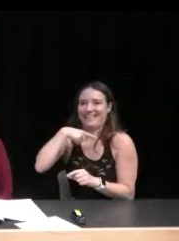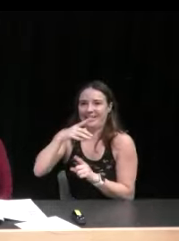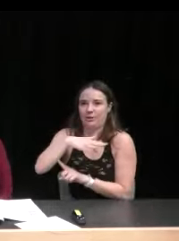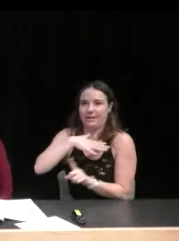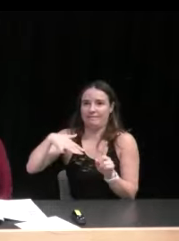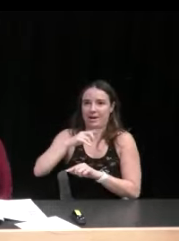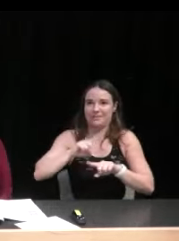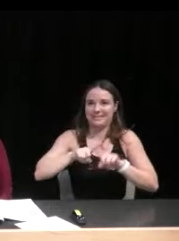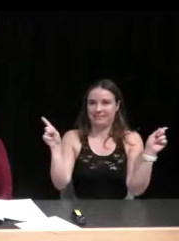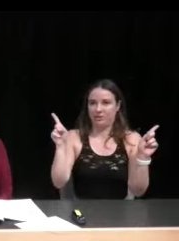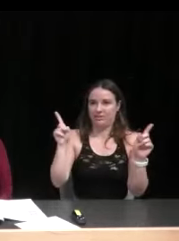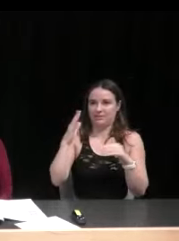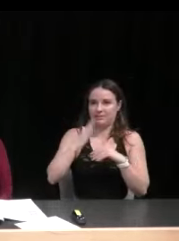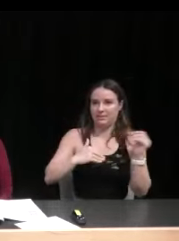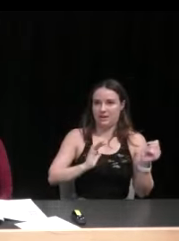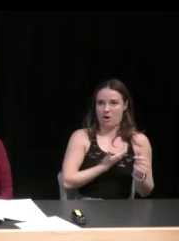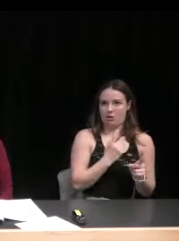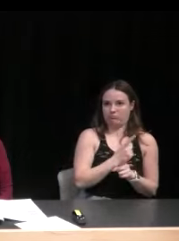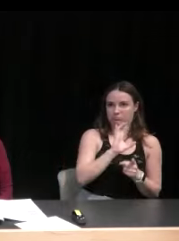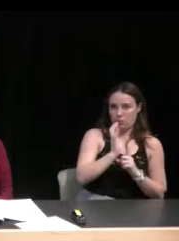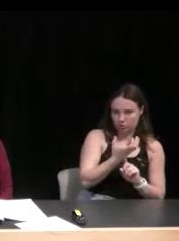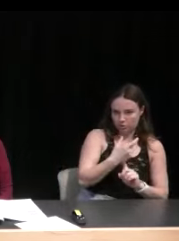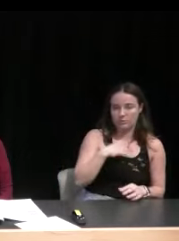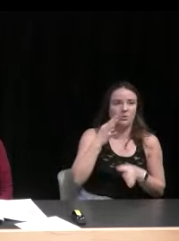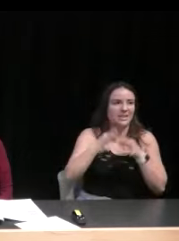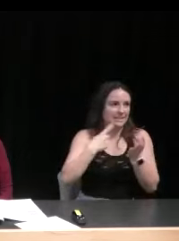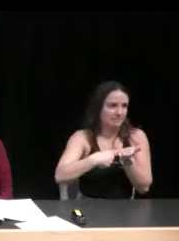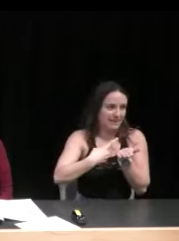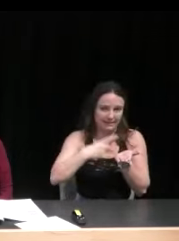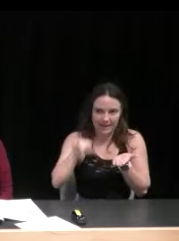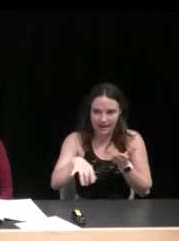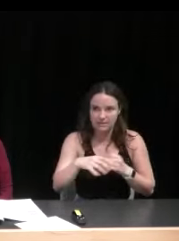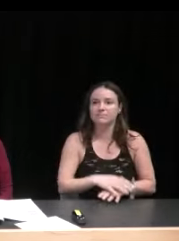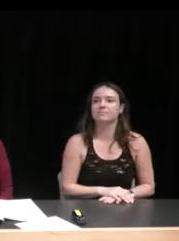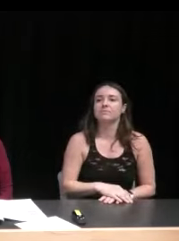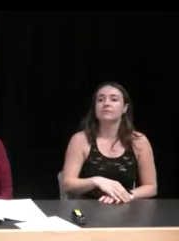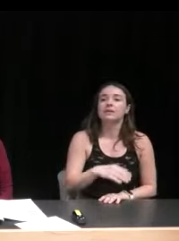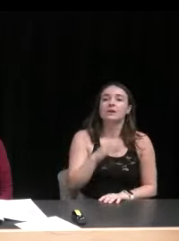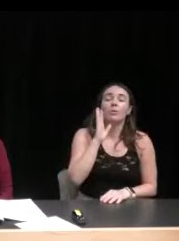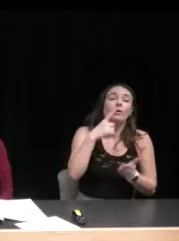folks interact with other deaf folks um but we will talk about how our culture shifts when